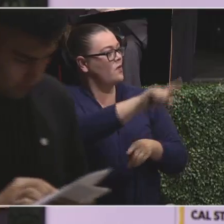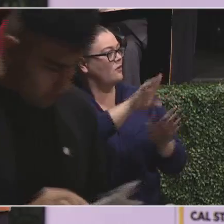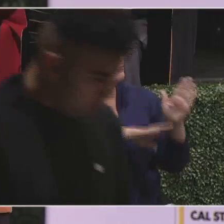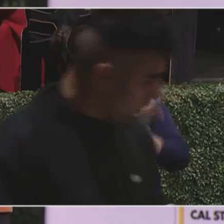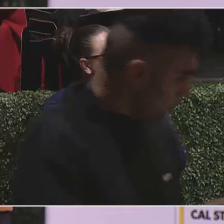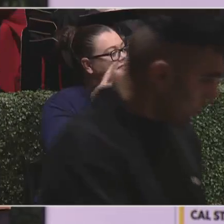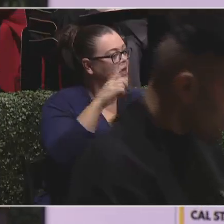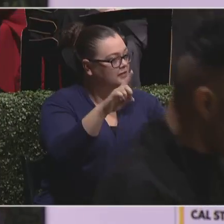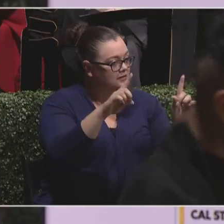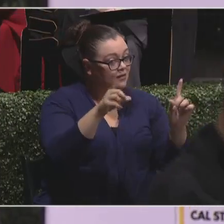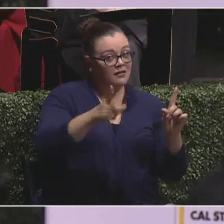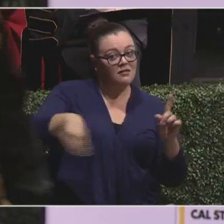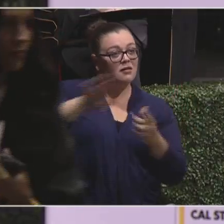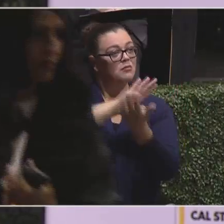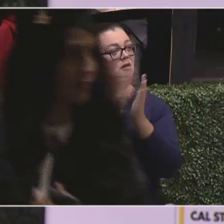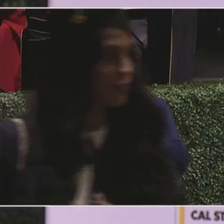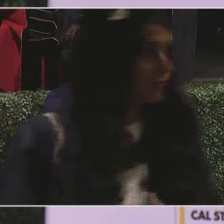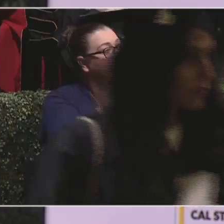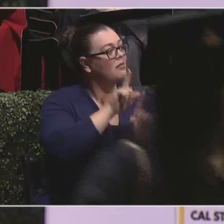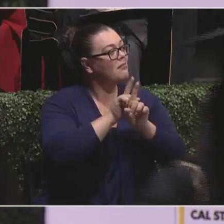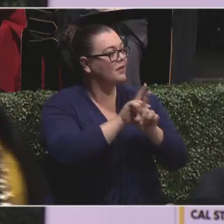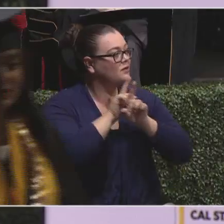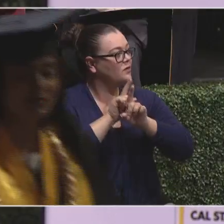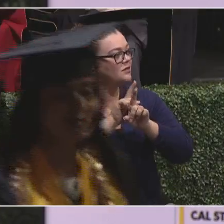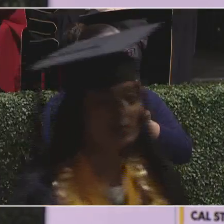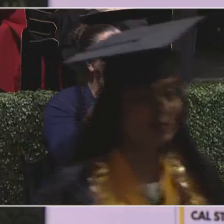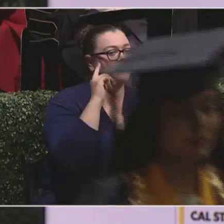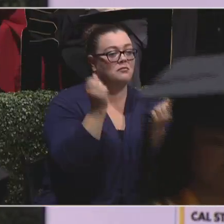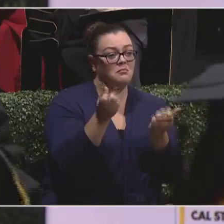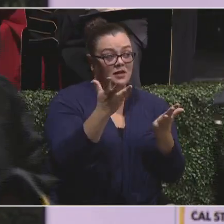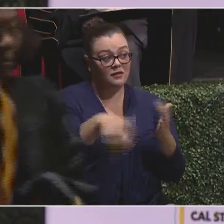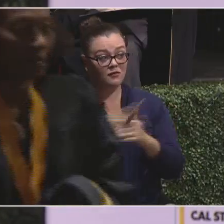OVER THE COURSE OF YOUR ACADEMIC CAREER, OUR FACULTY, ADMINISTRATION AND